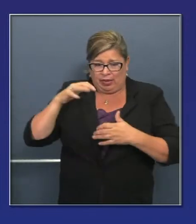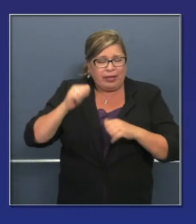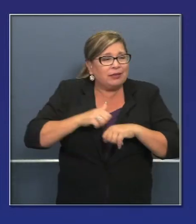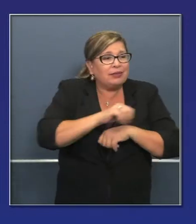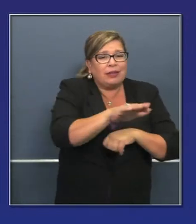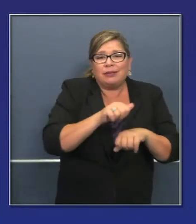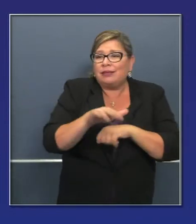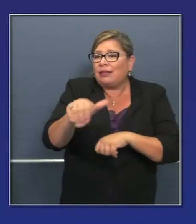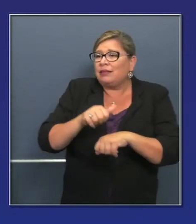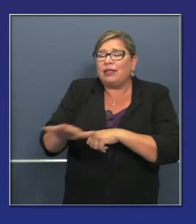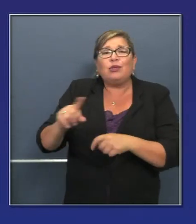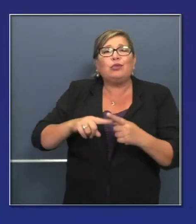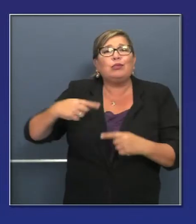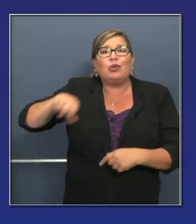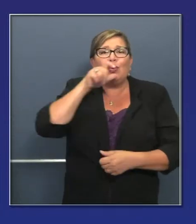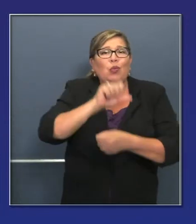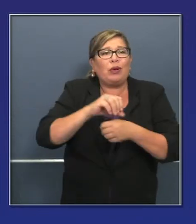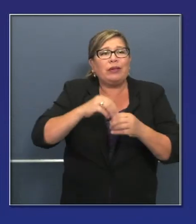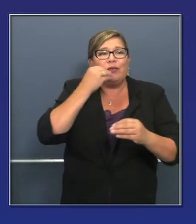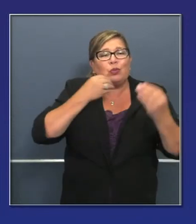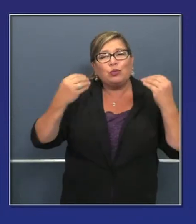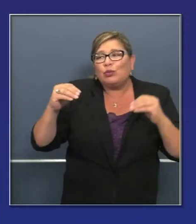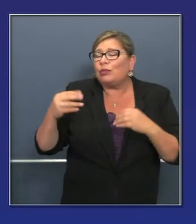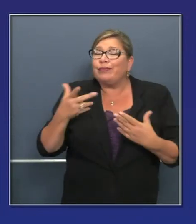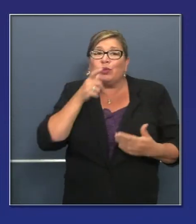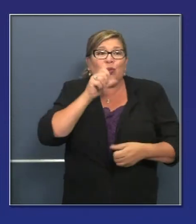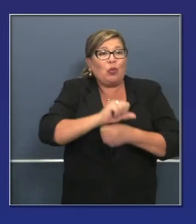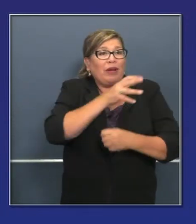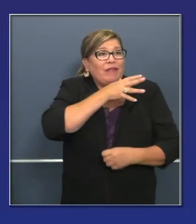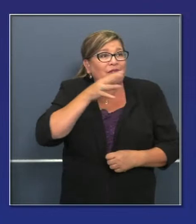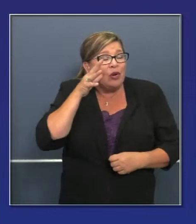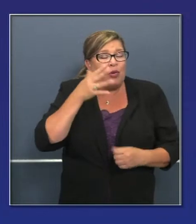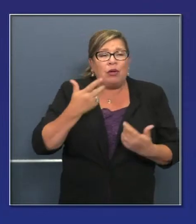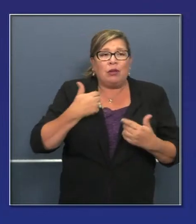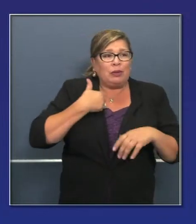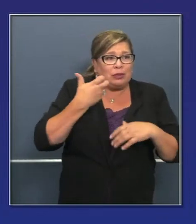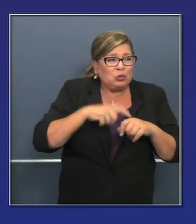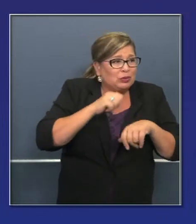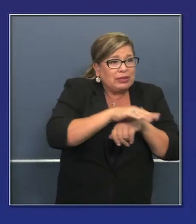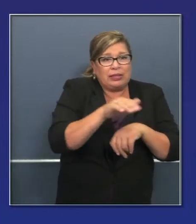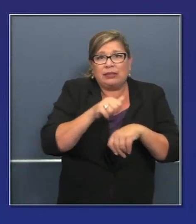our transportation sector and the like and there was some caution and hesitancy around requiring